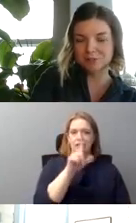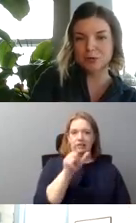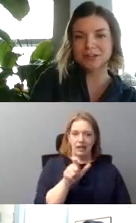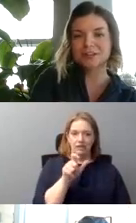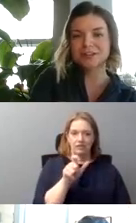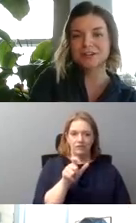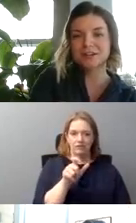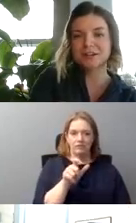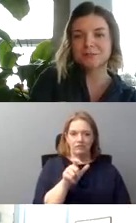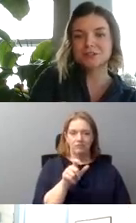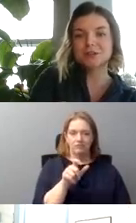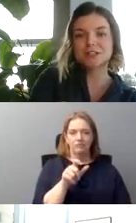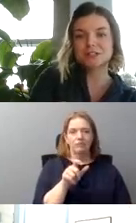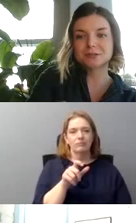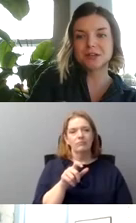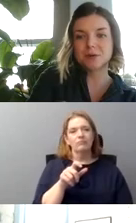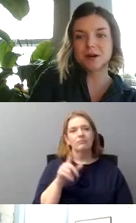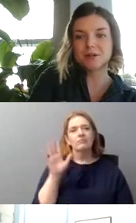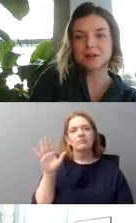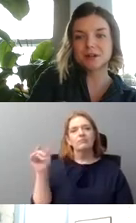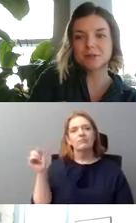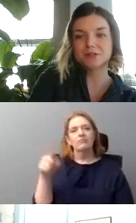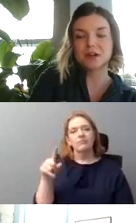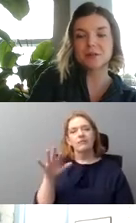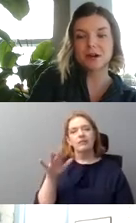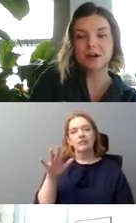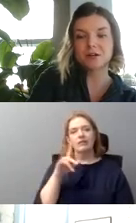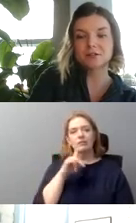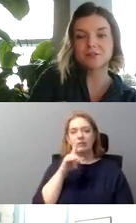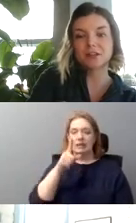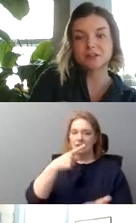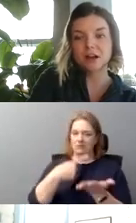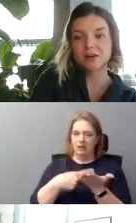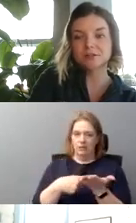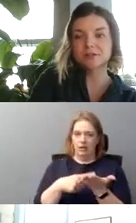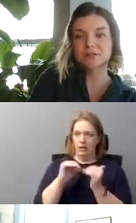supported. So the question is really about...can you talk about how David lived in the house,